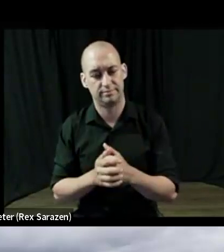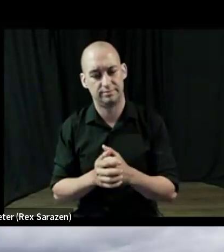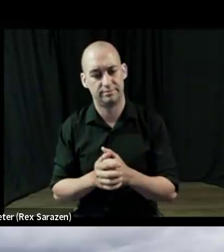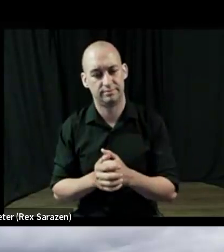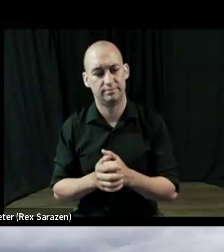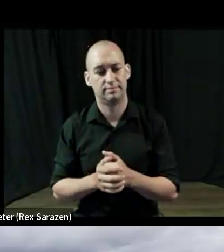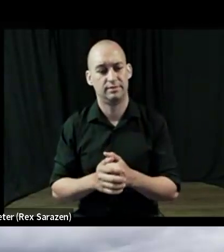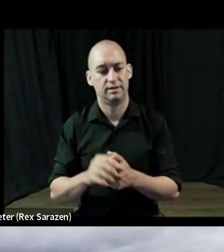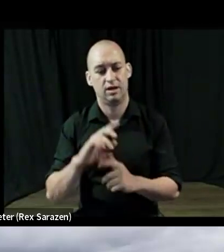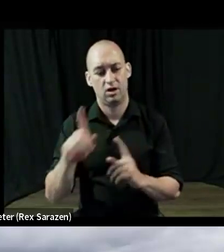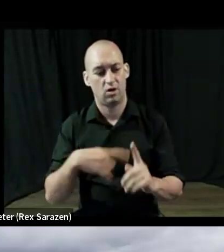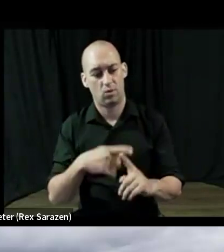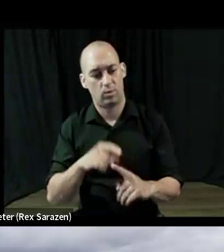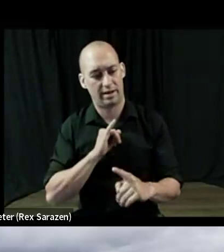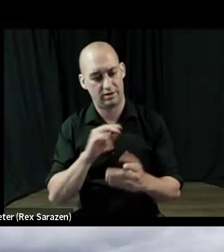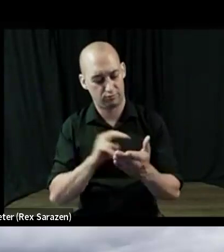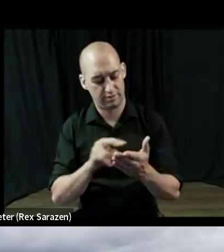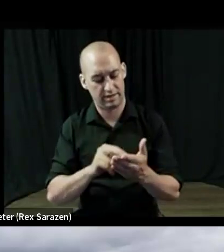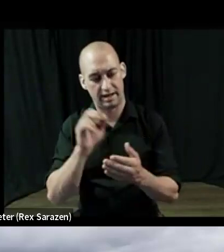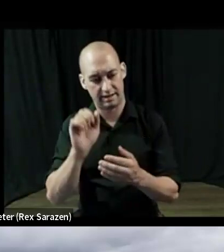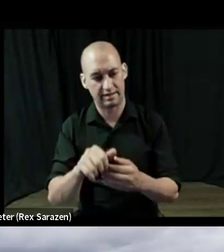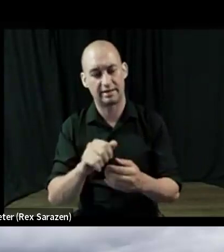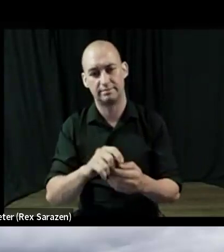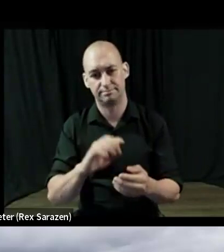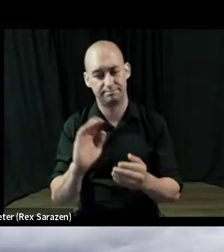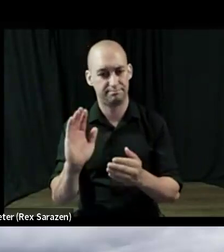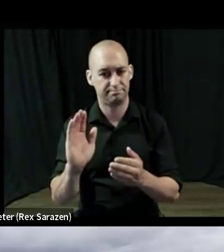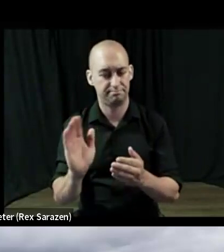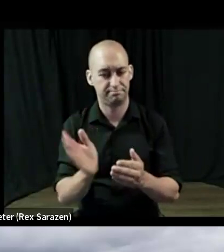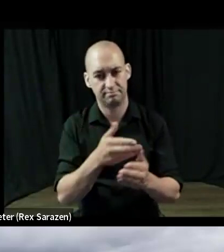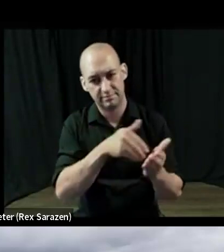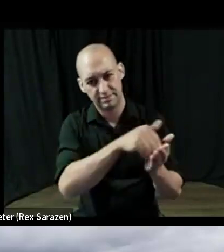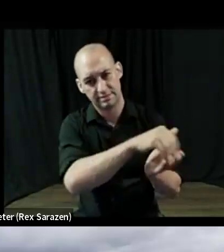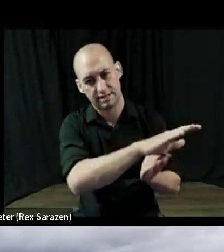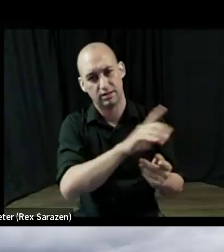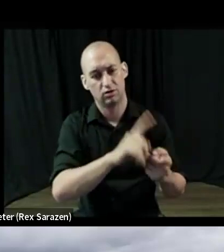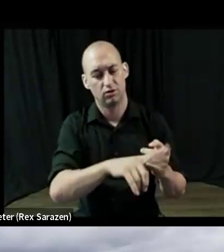when I read it, I can turn it around and get it out to the community in time for them to be able